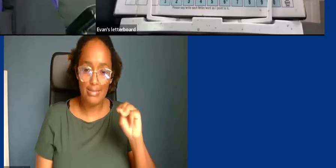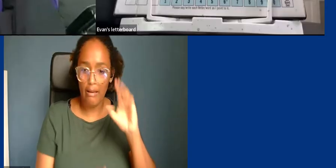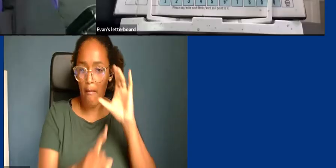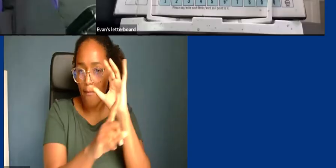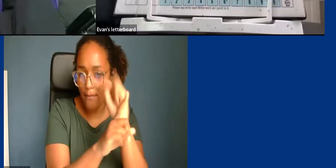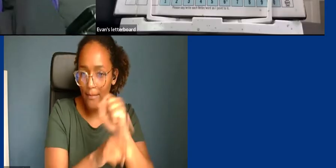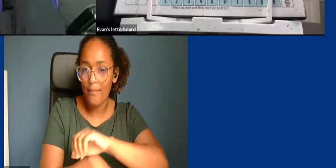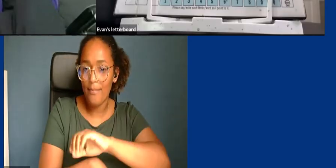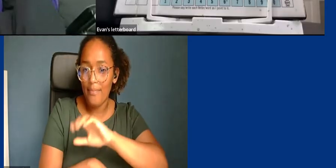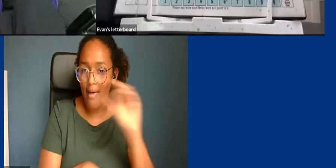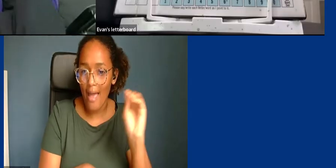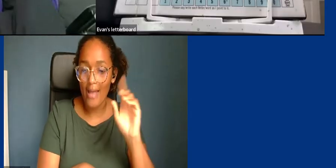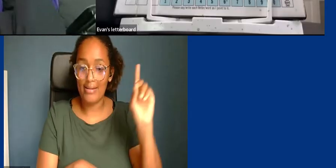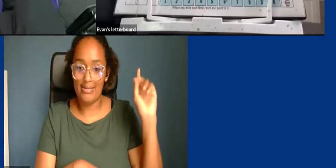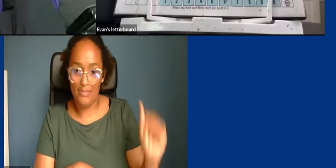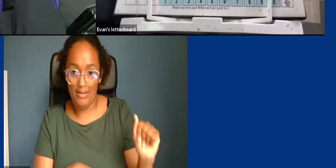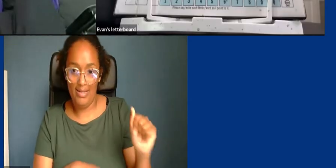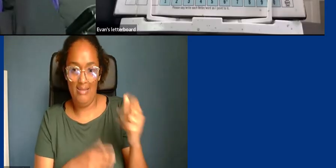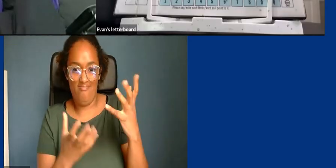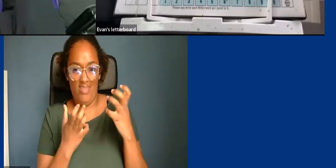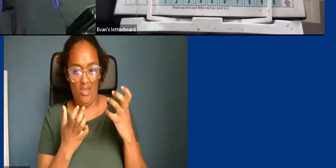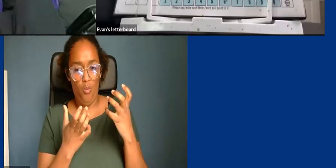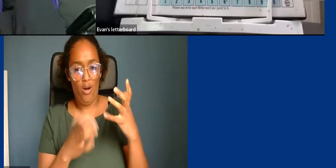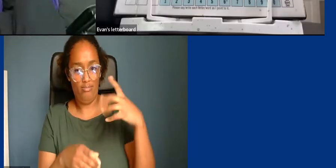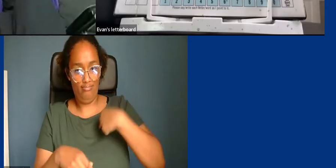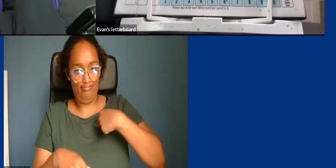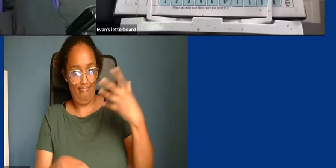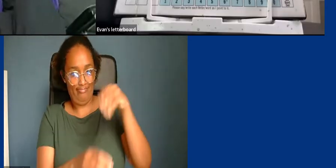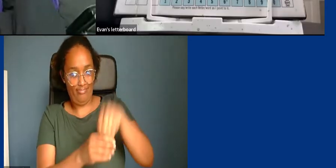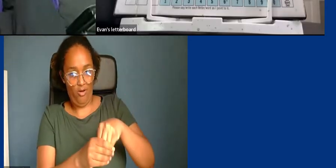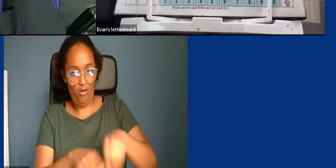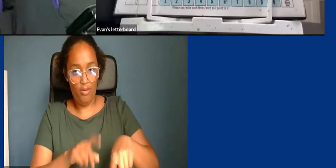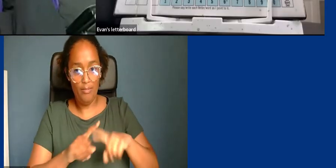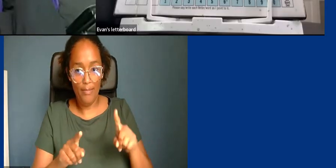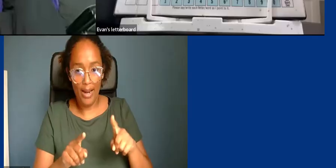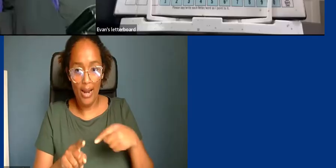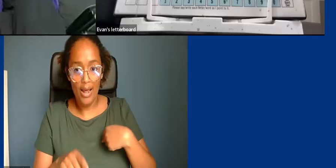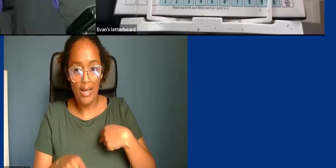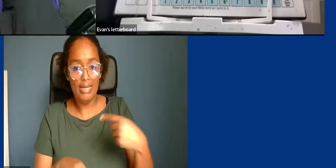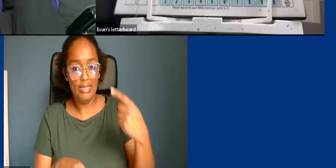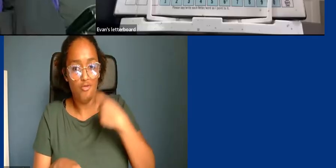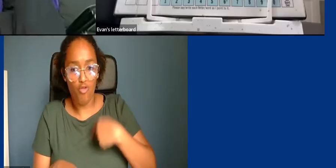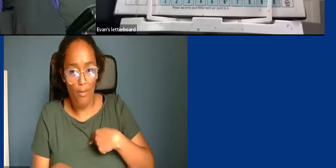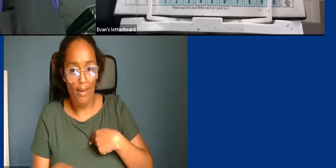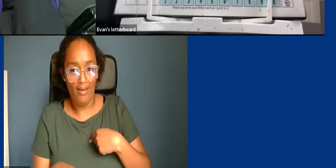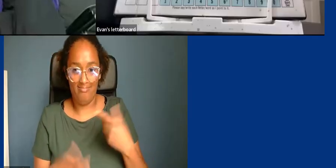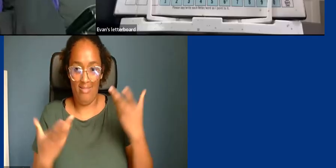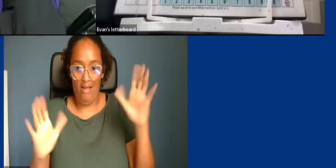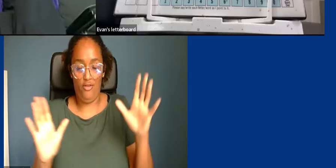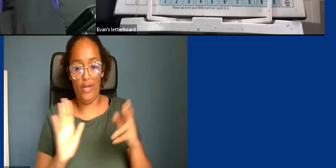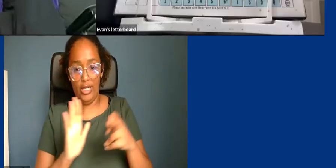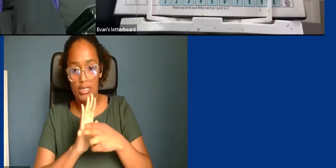Unlike Bob and a handful of others, most people with disabilities do not believe that they can be